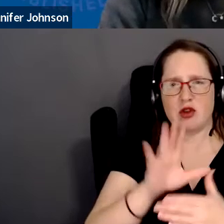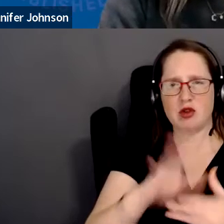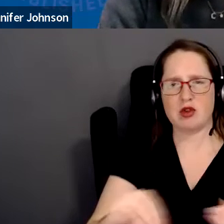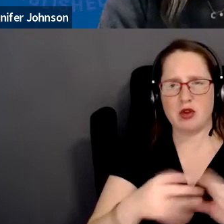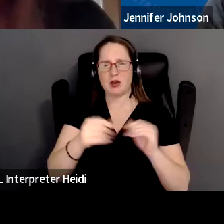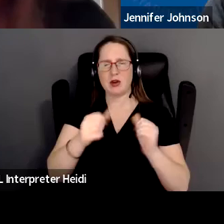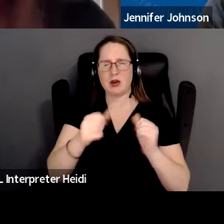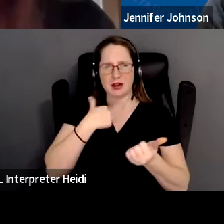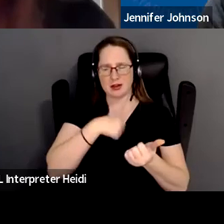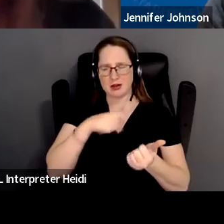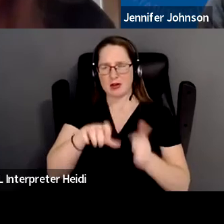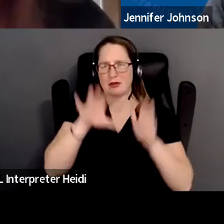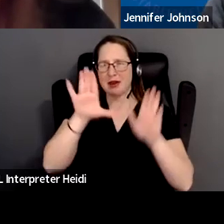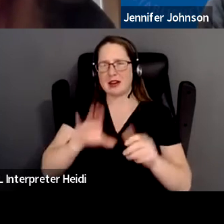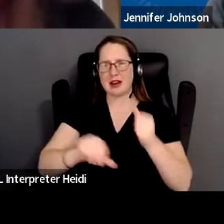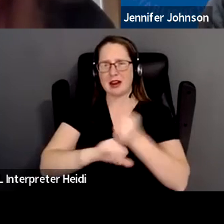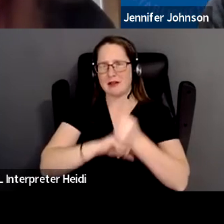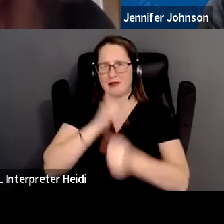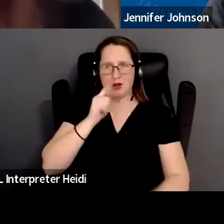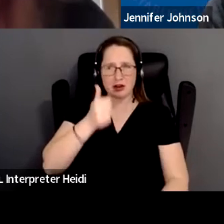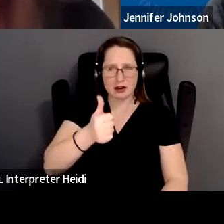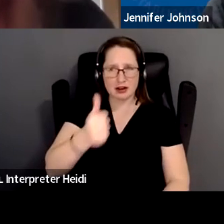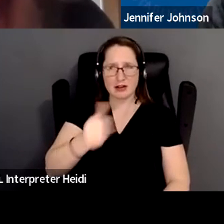You're an amazing advocate for yourself and and for others.